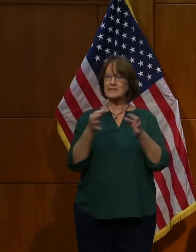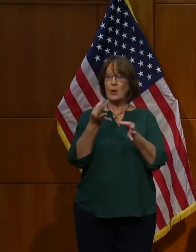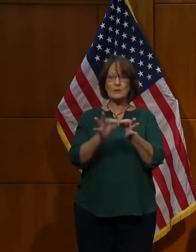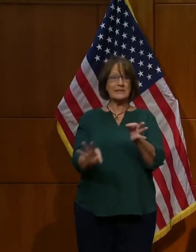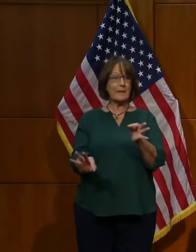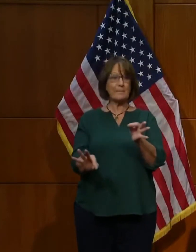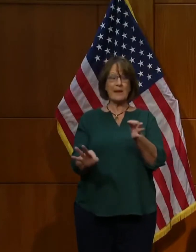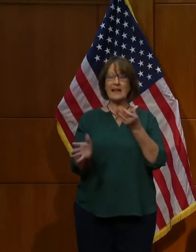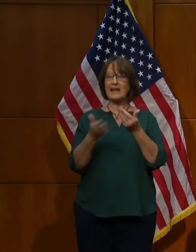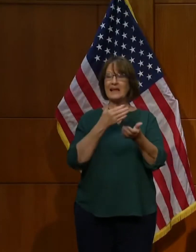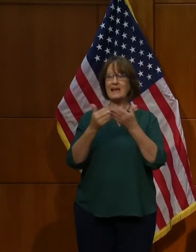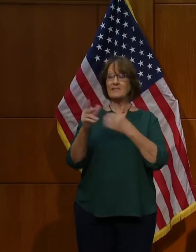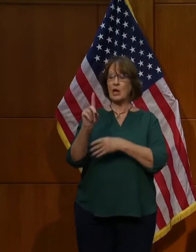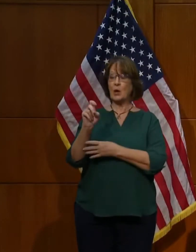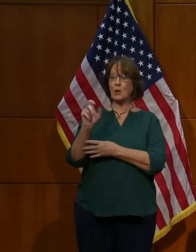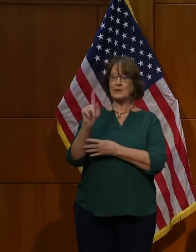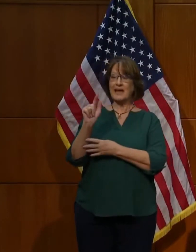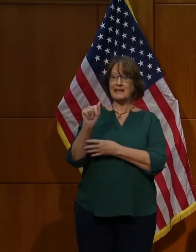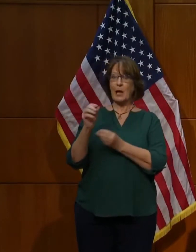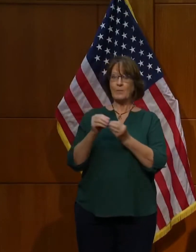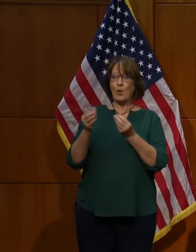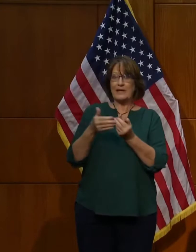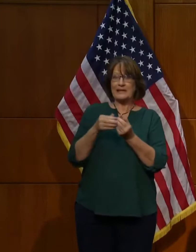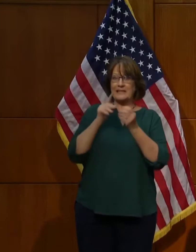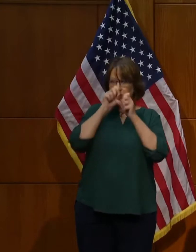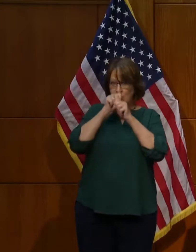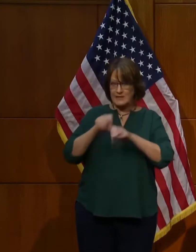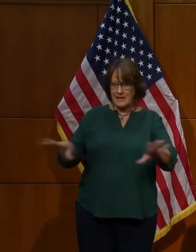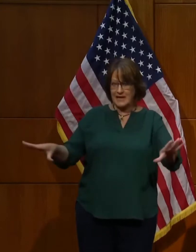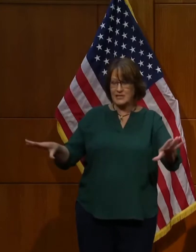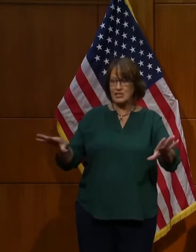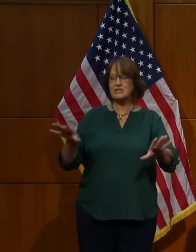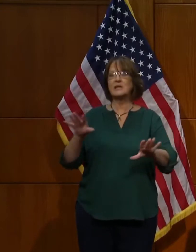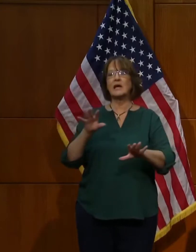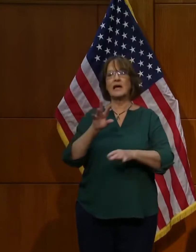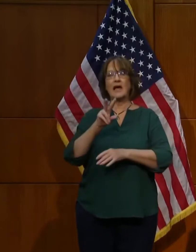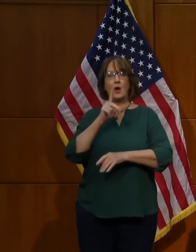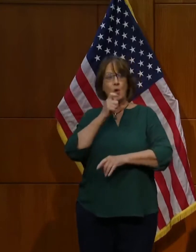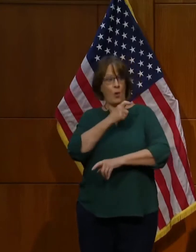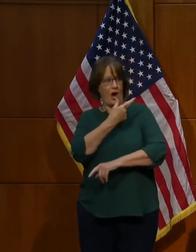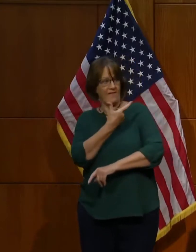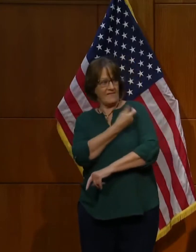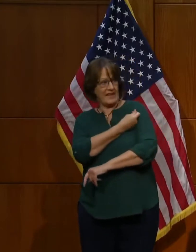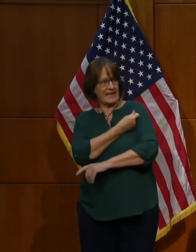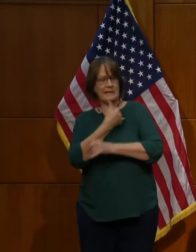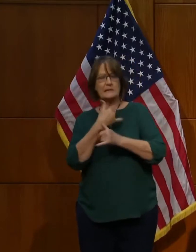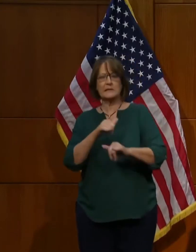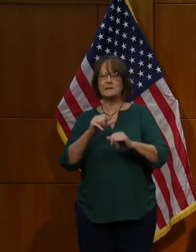vaccinated people are still strongly protected against getting so sick that